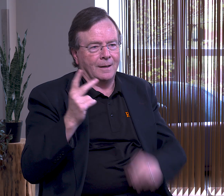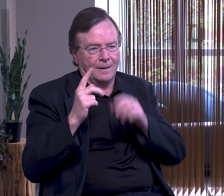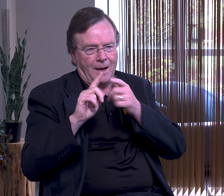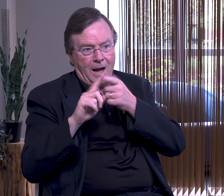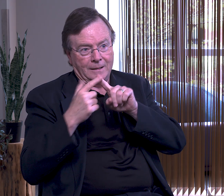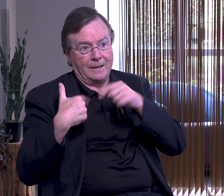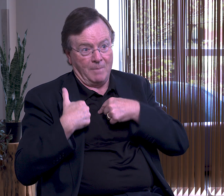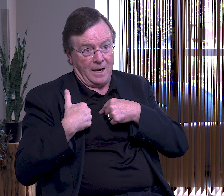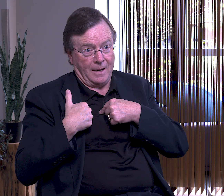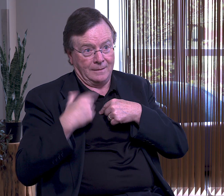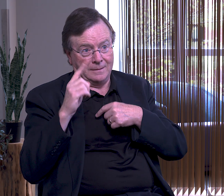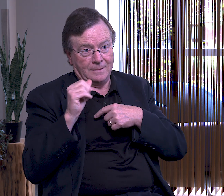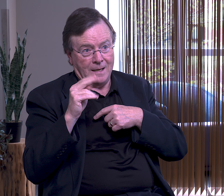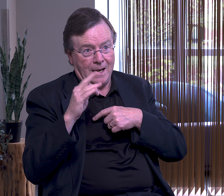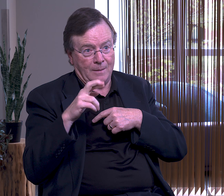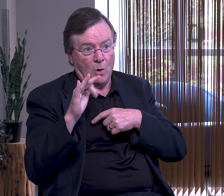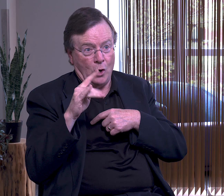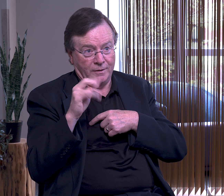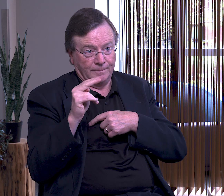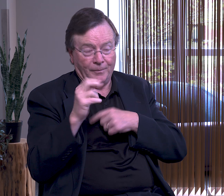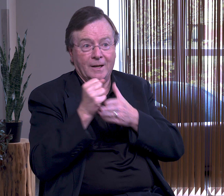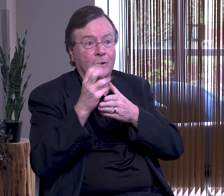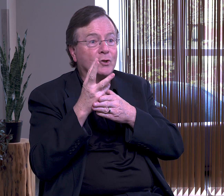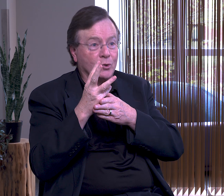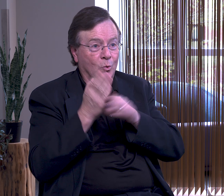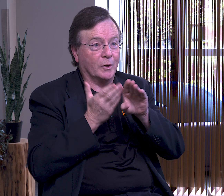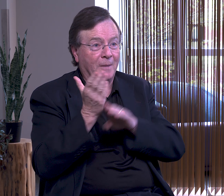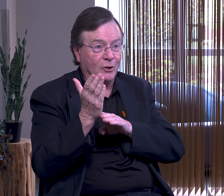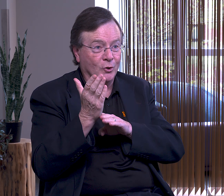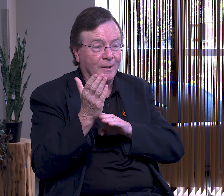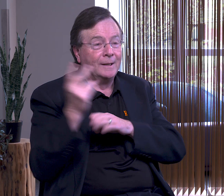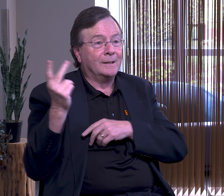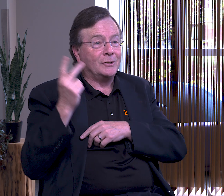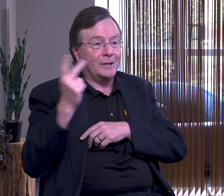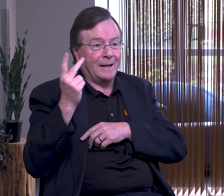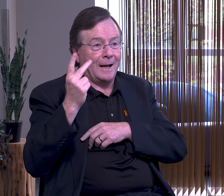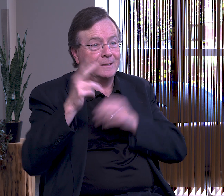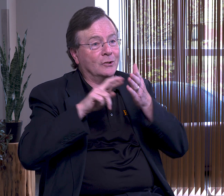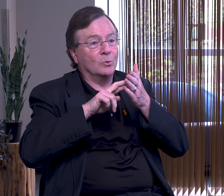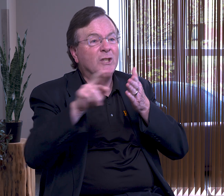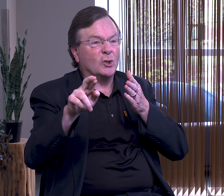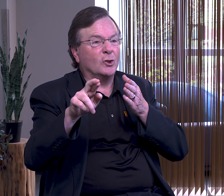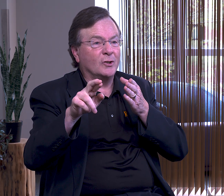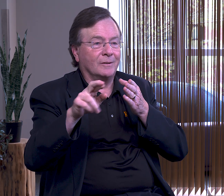A colleague of mine, Donna Martin, another social work major. She and I did the research.